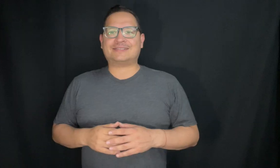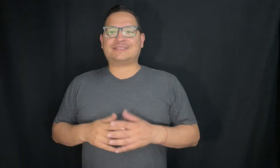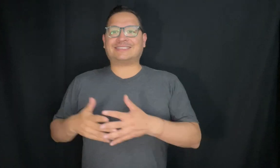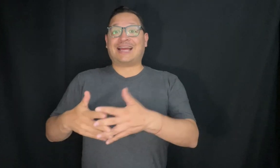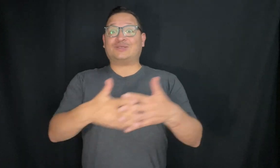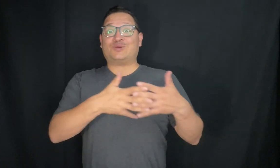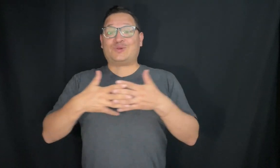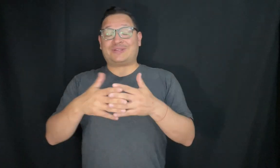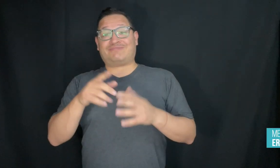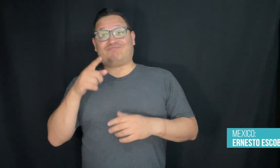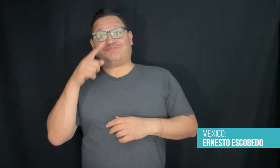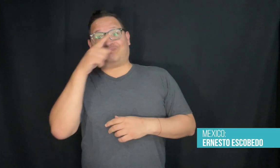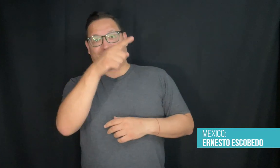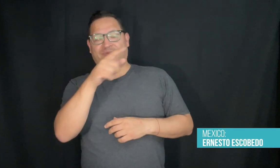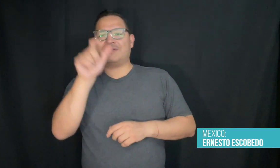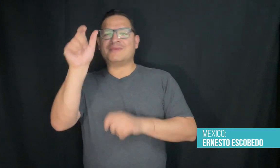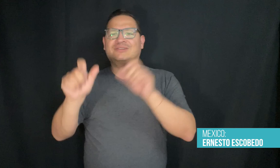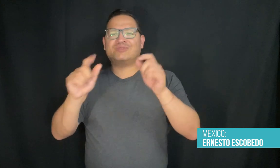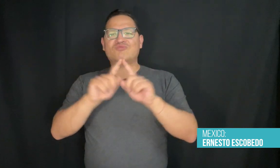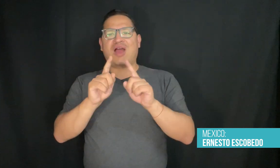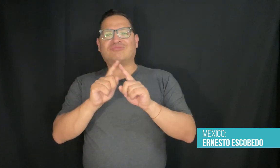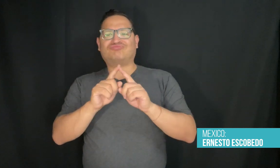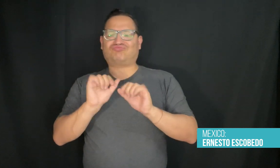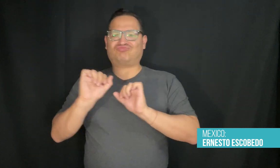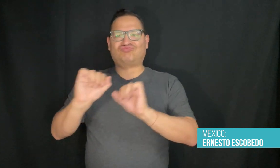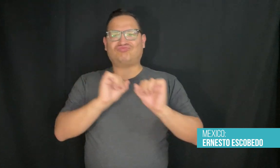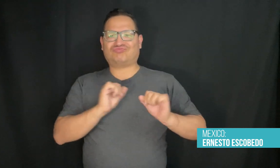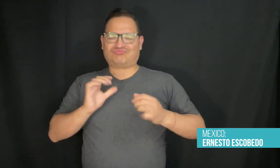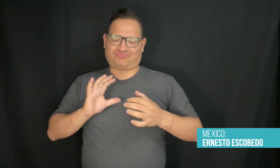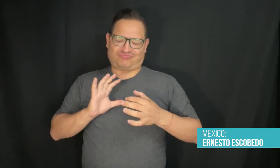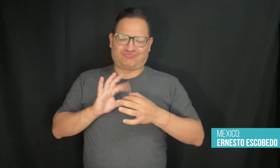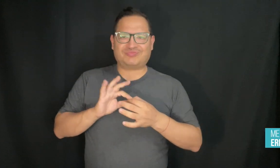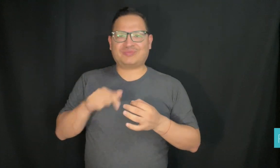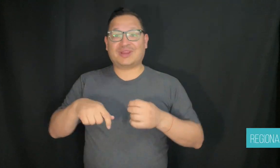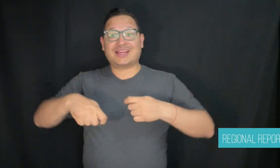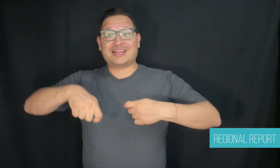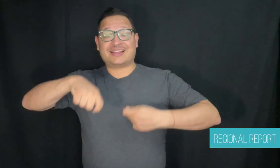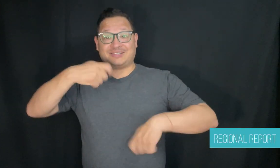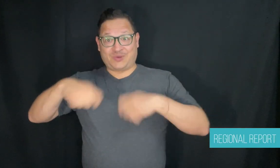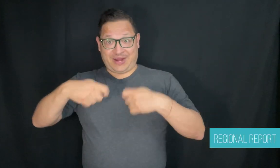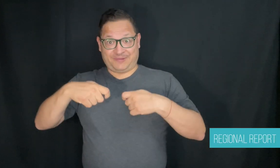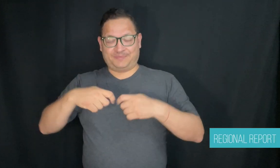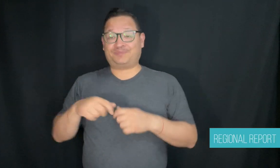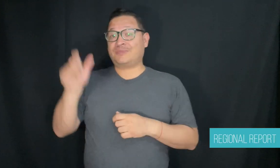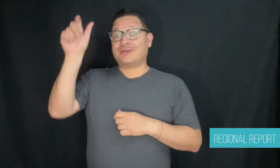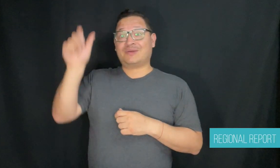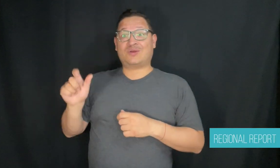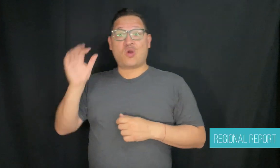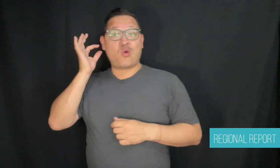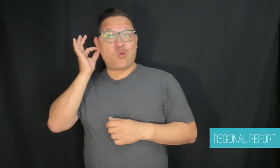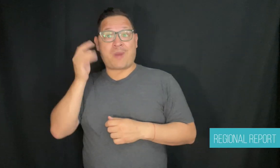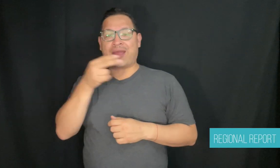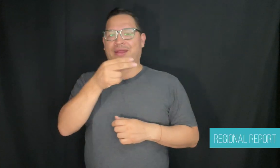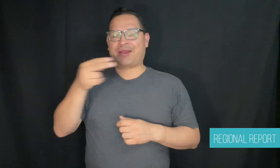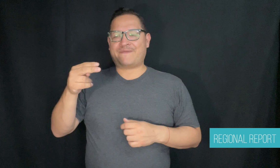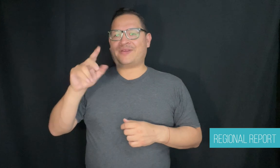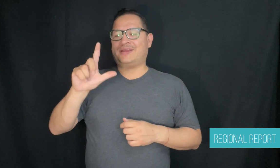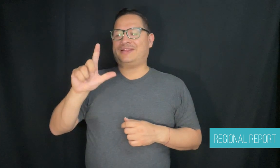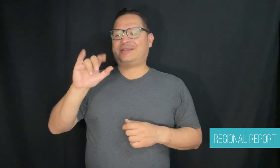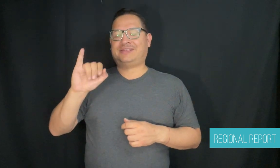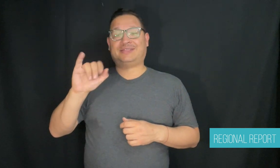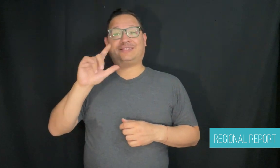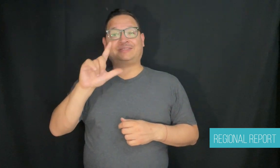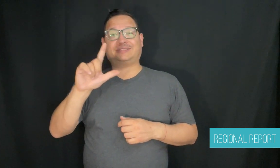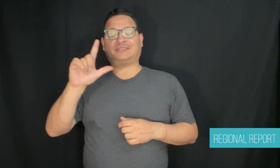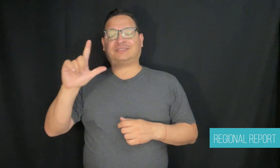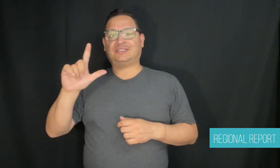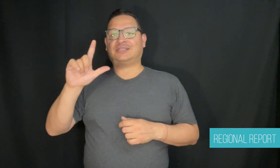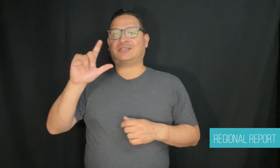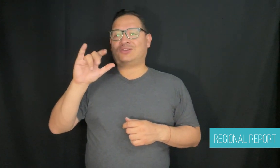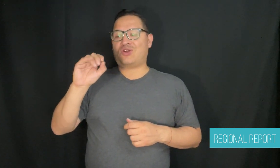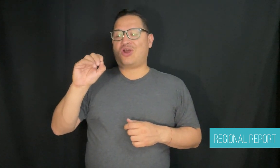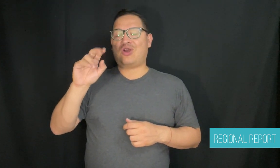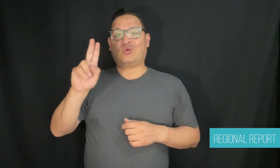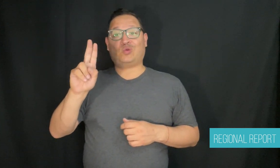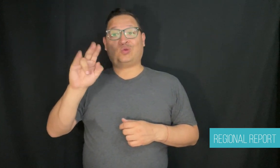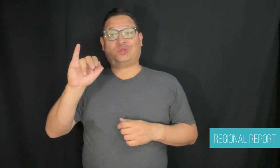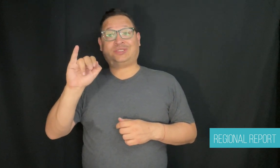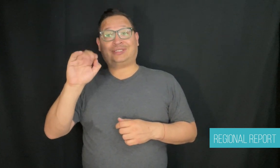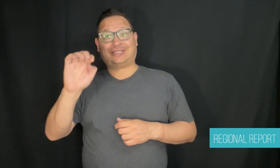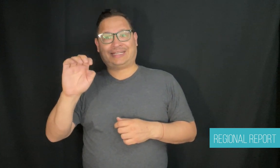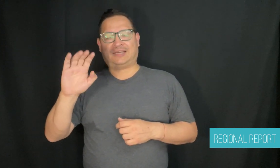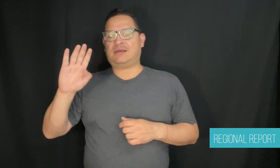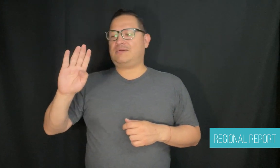In the United States, a Deaf man Lillouie Barrios and